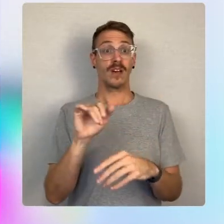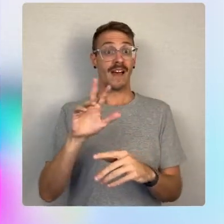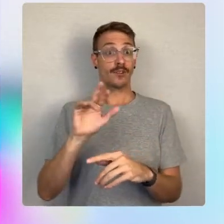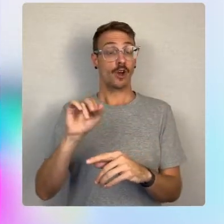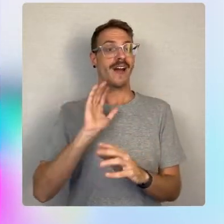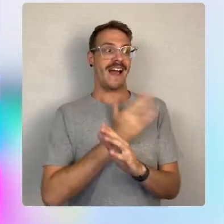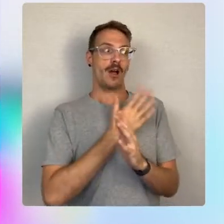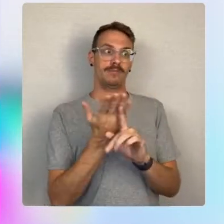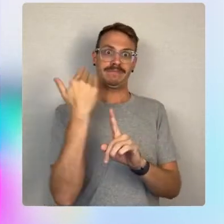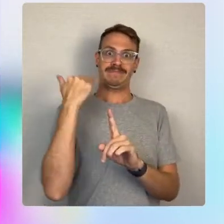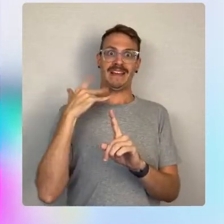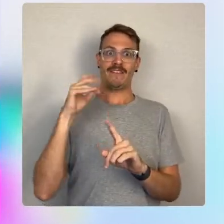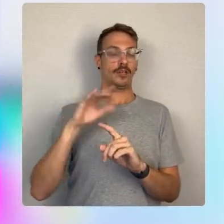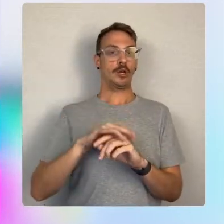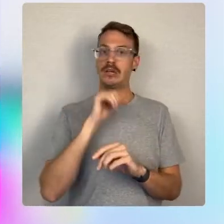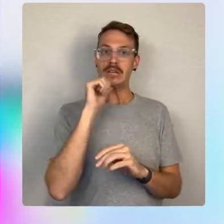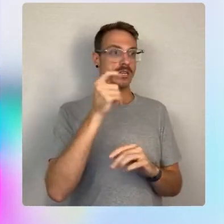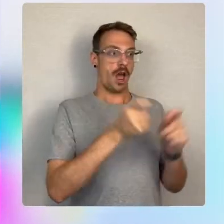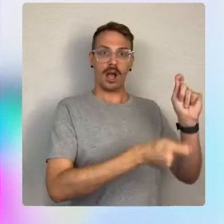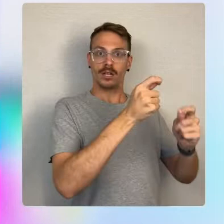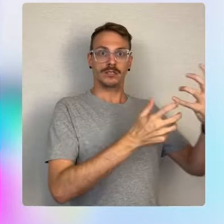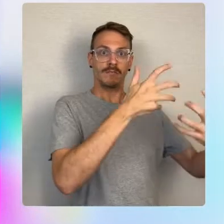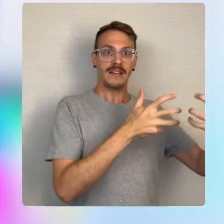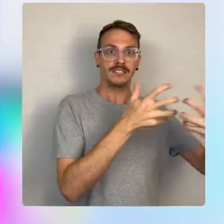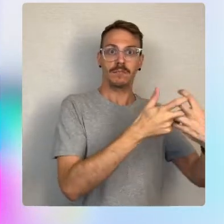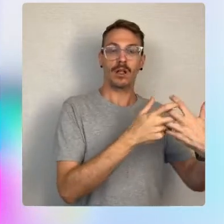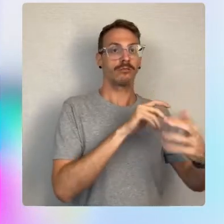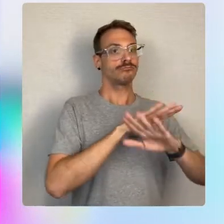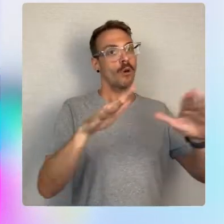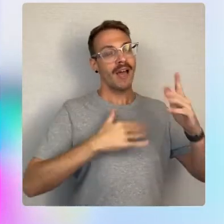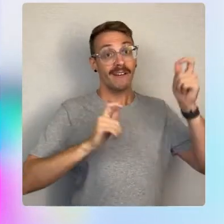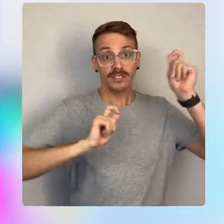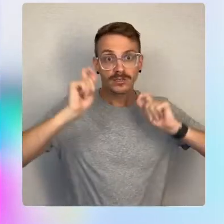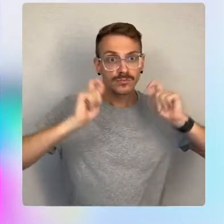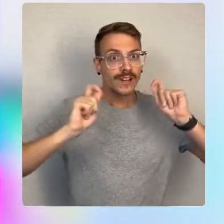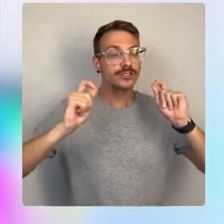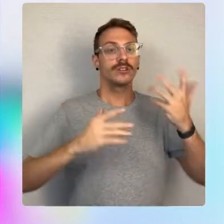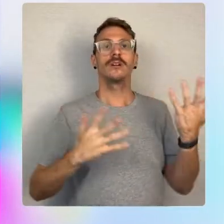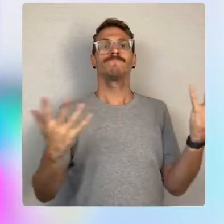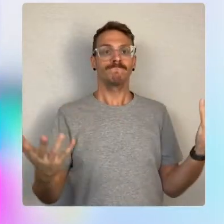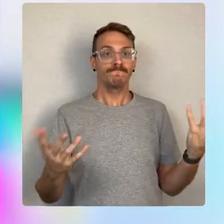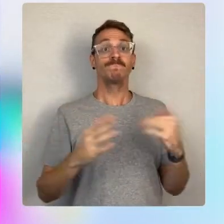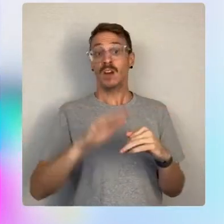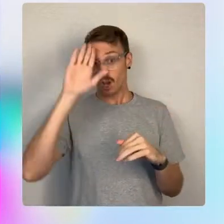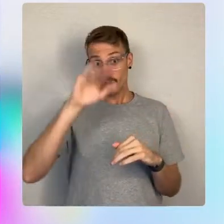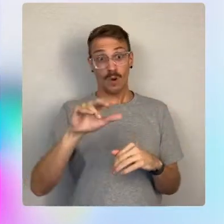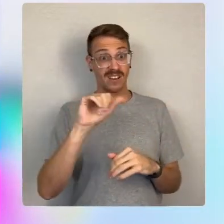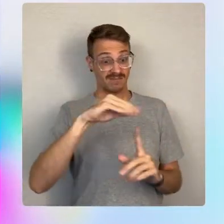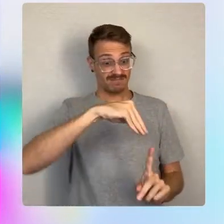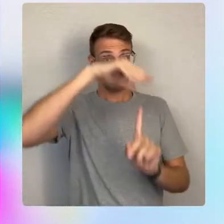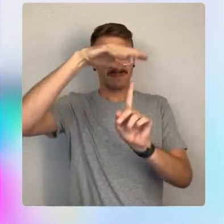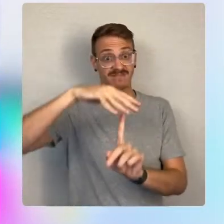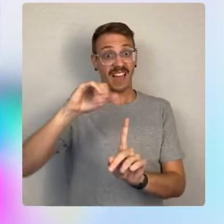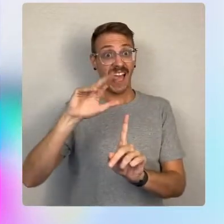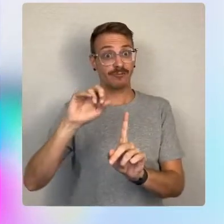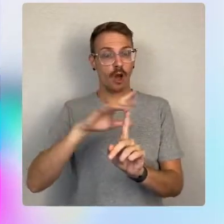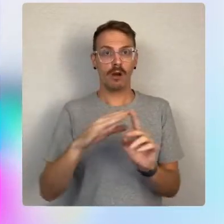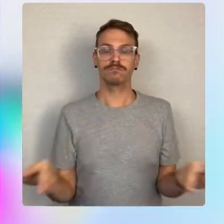our existing avatars were not customizable and lacking expression, and knowing that avatars are fundamental components